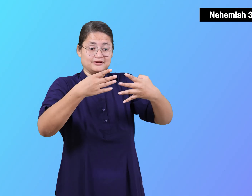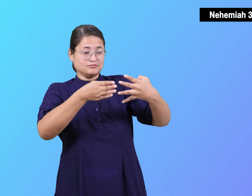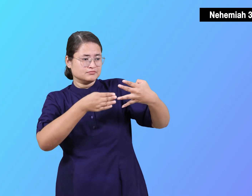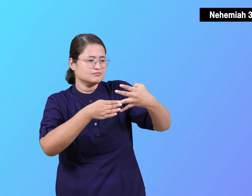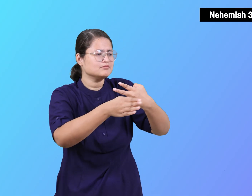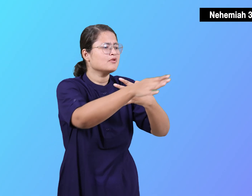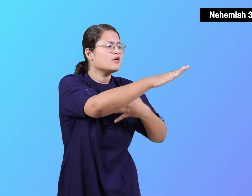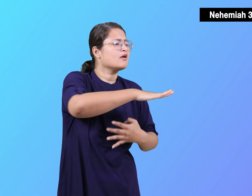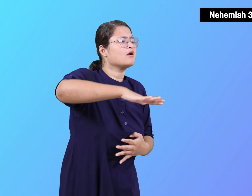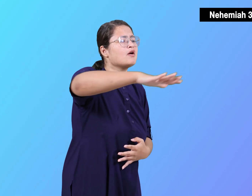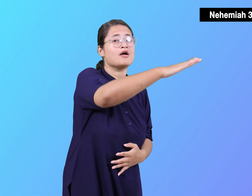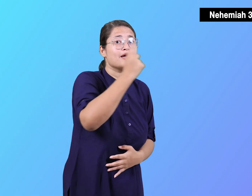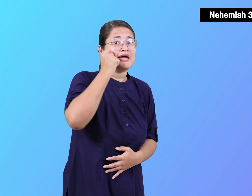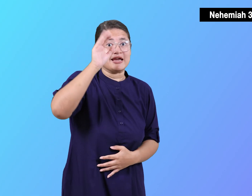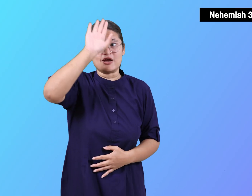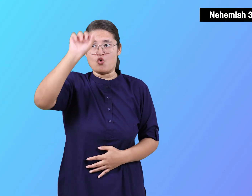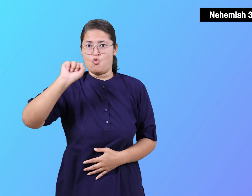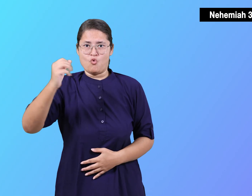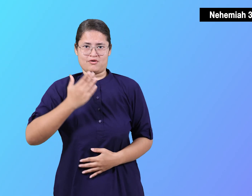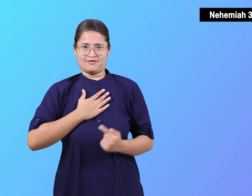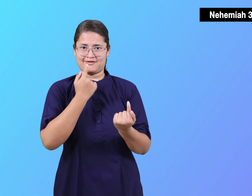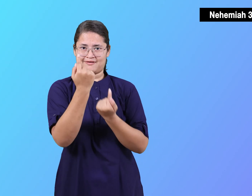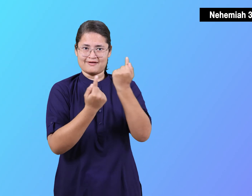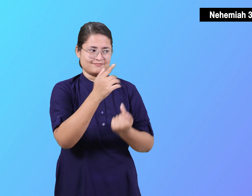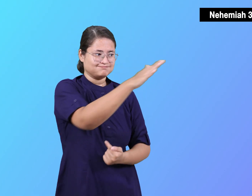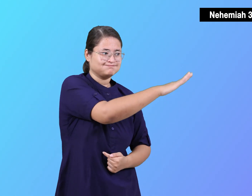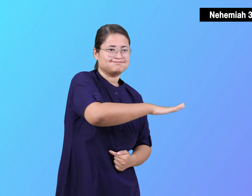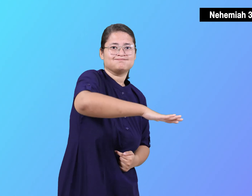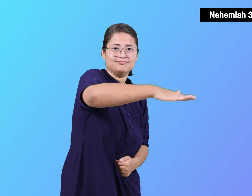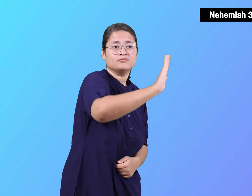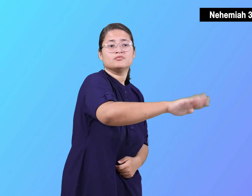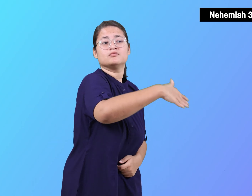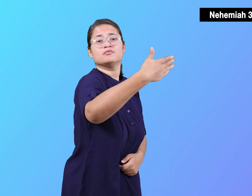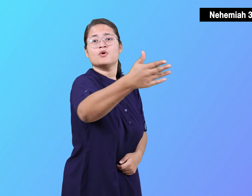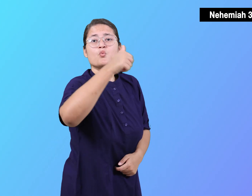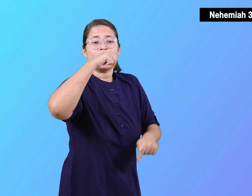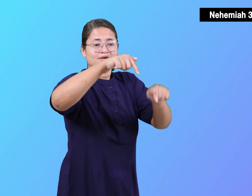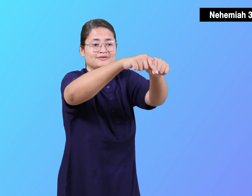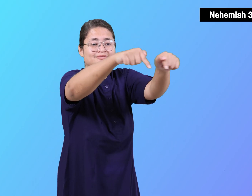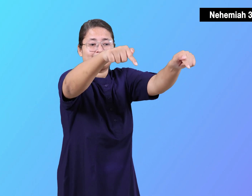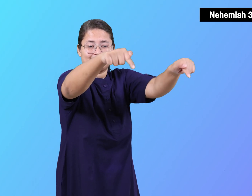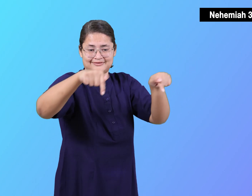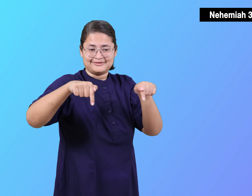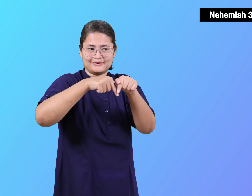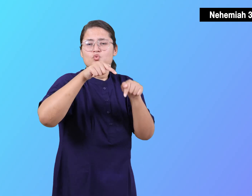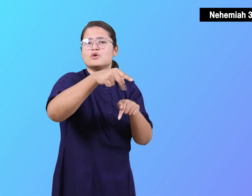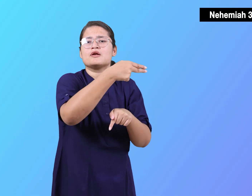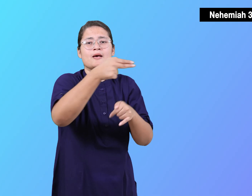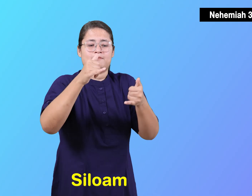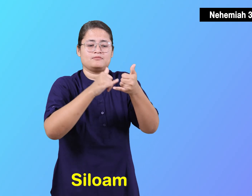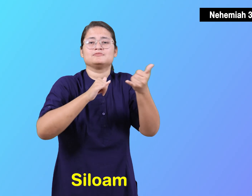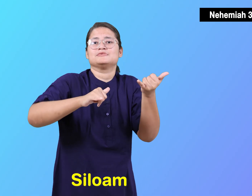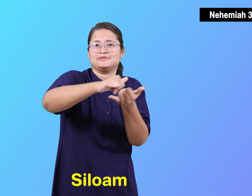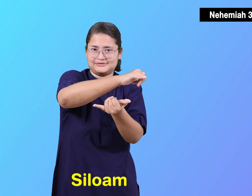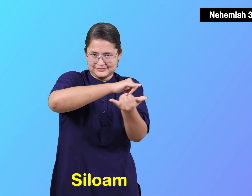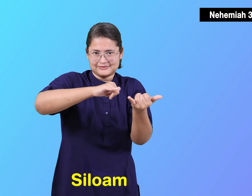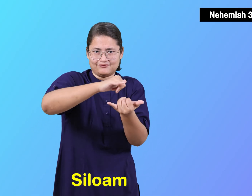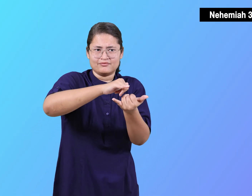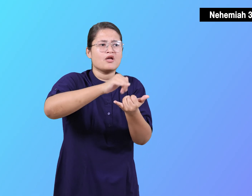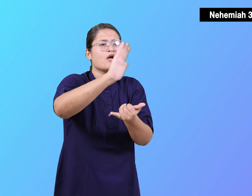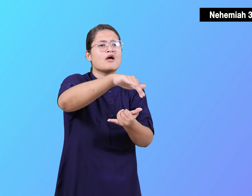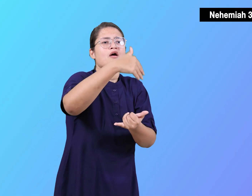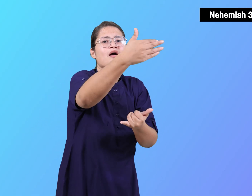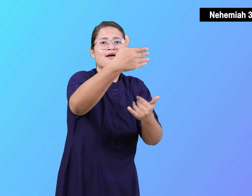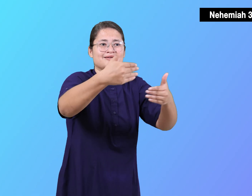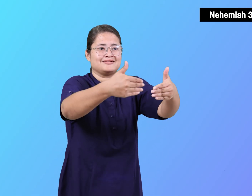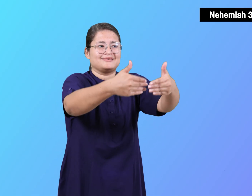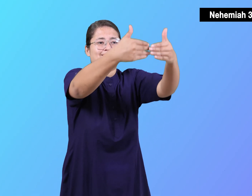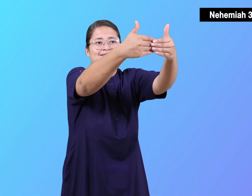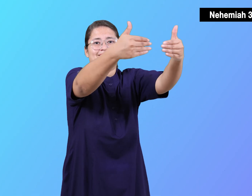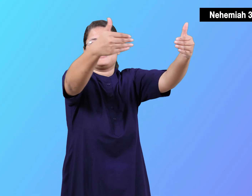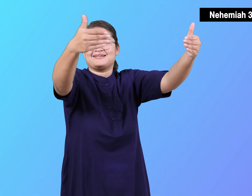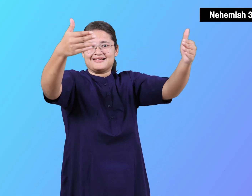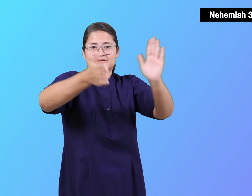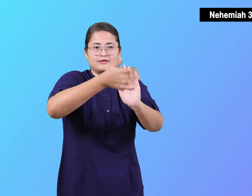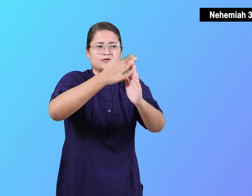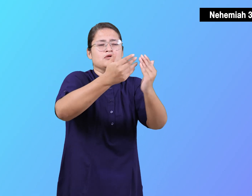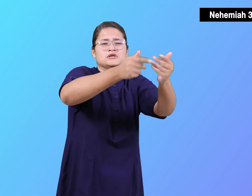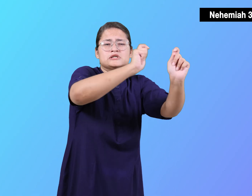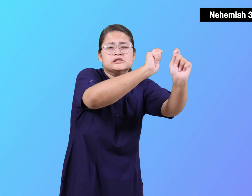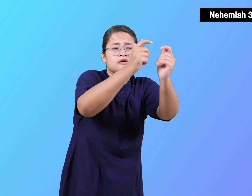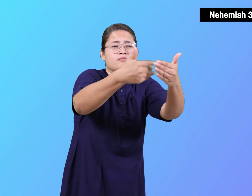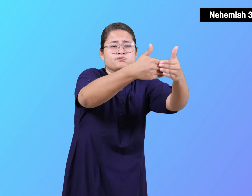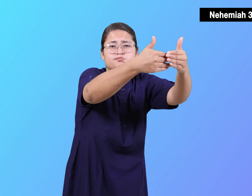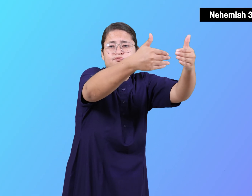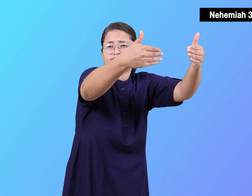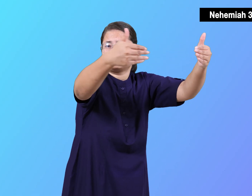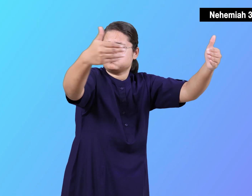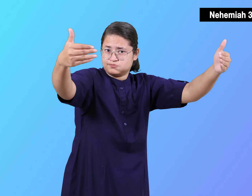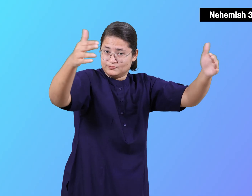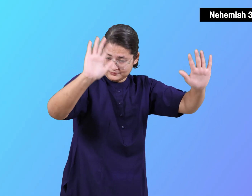He also repaired the wall of the Pool of Siloam that is next to the King’s Garden.